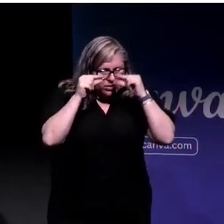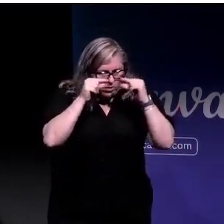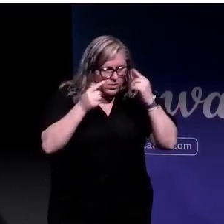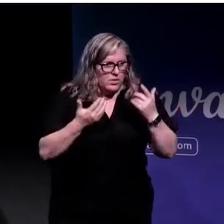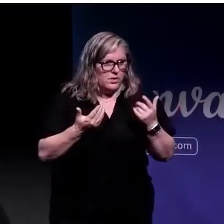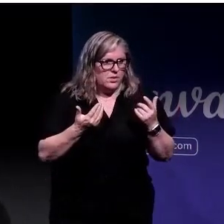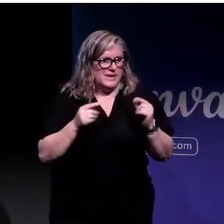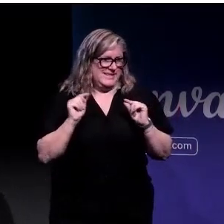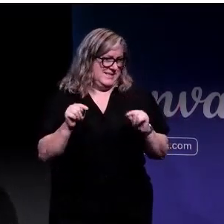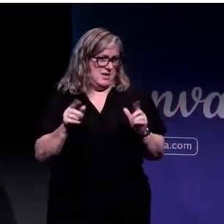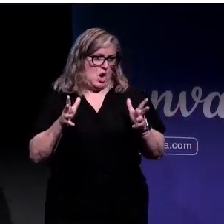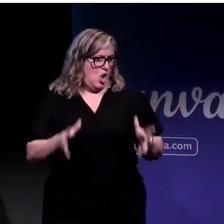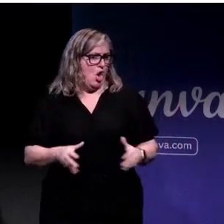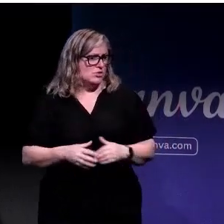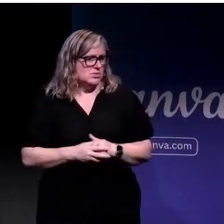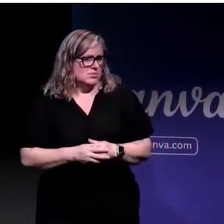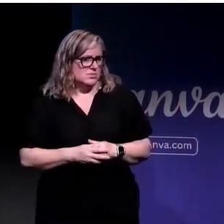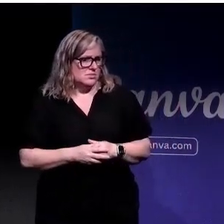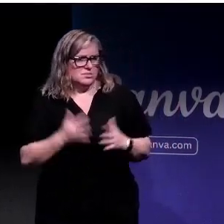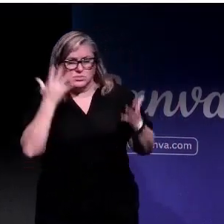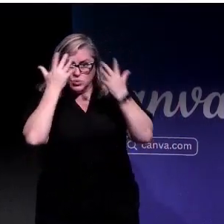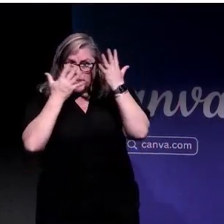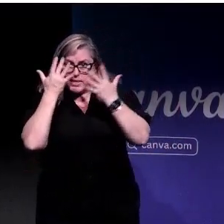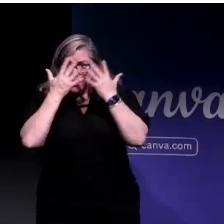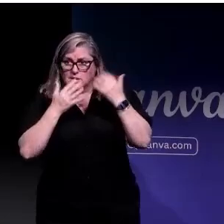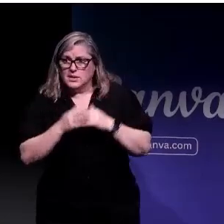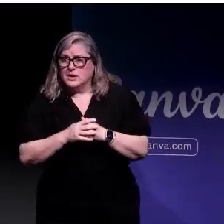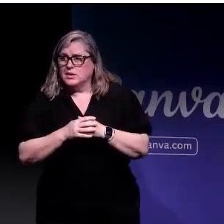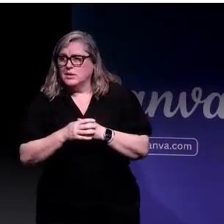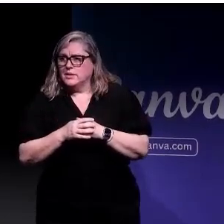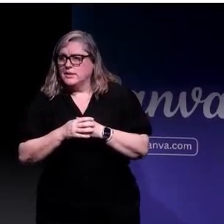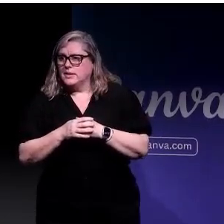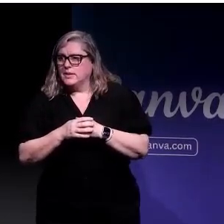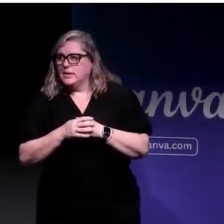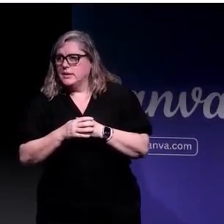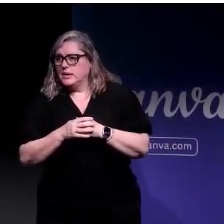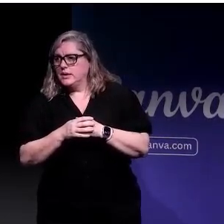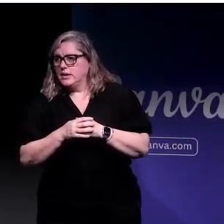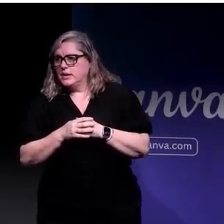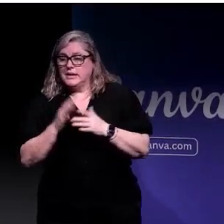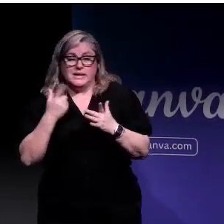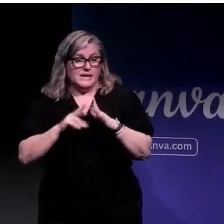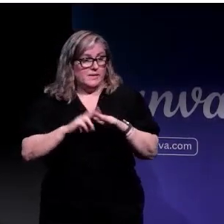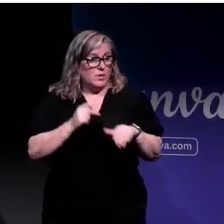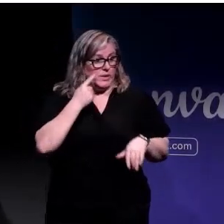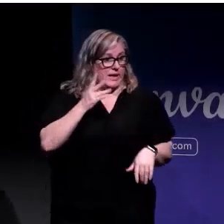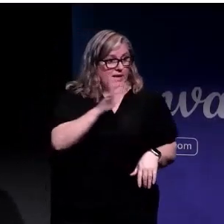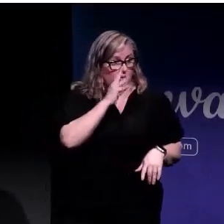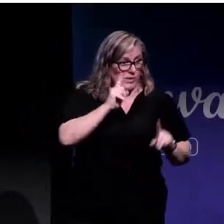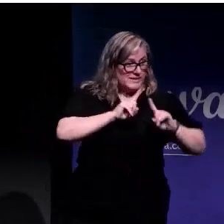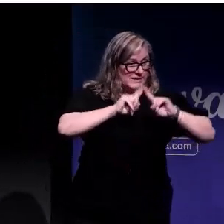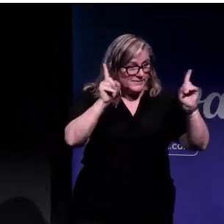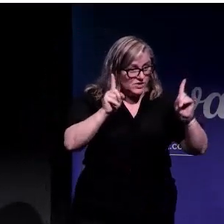That's a lot. That is a lot to consider, especially when you think that, Everyone is different. People are not affected the same way.